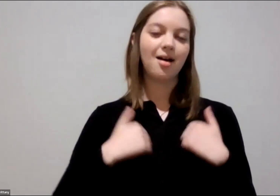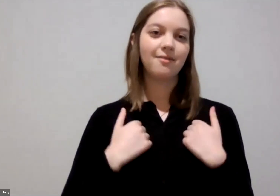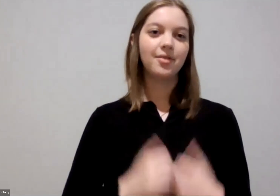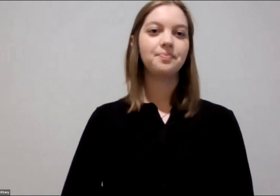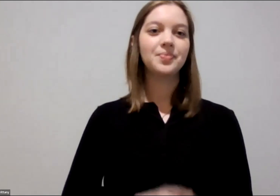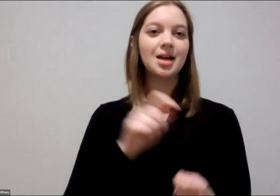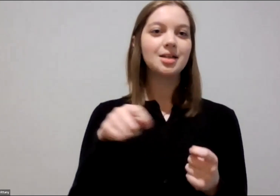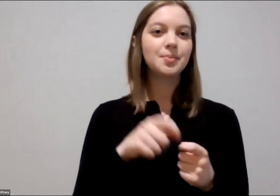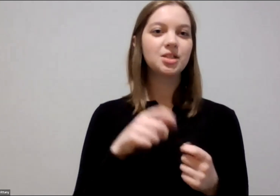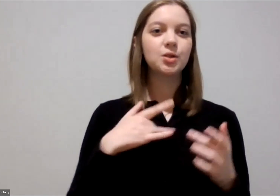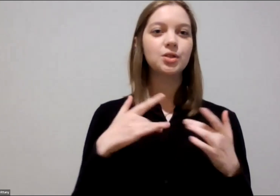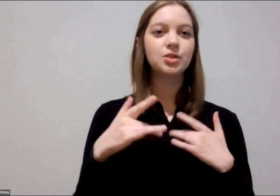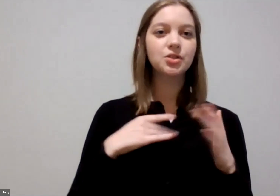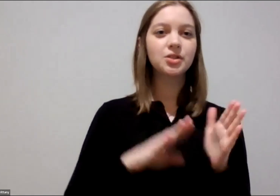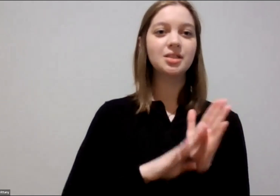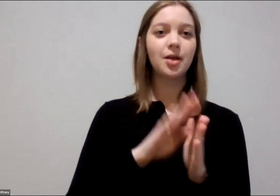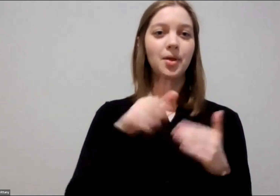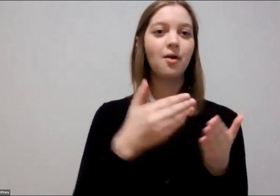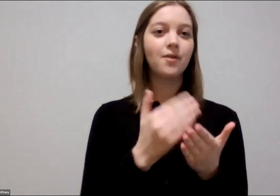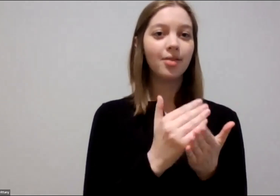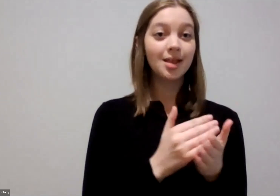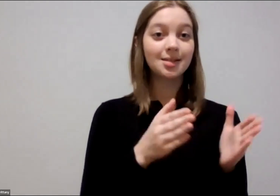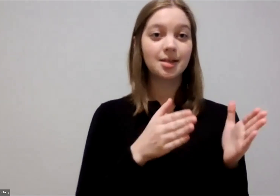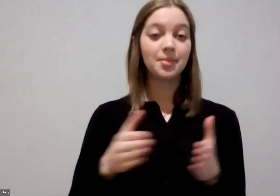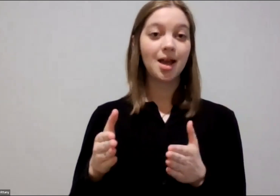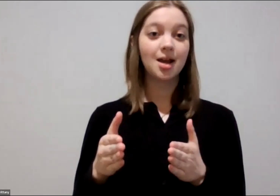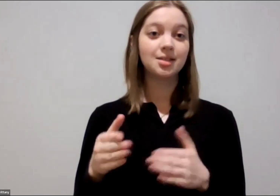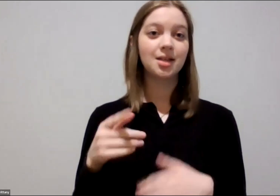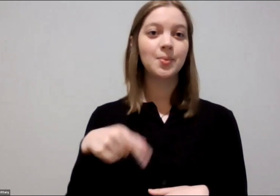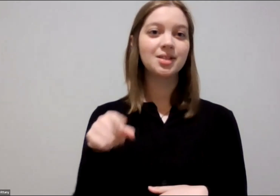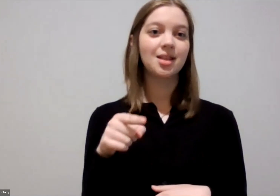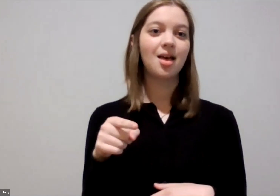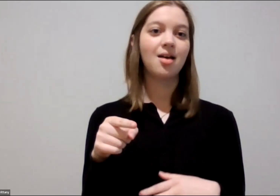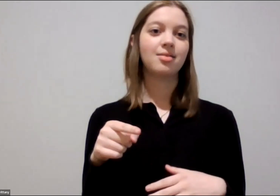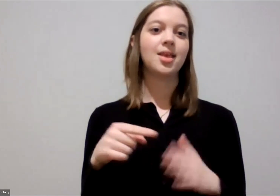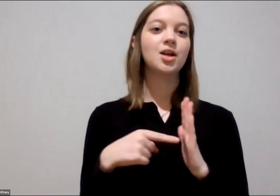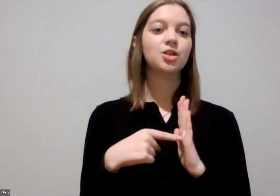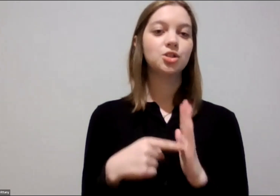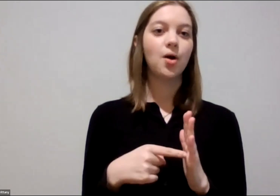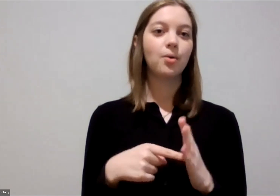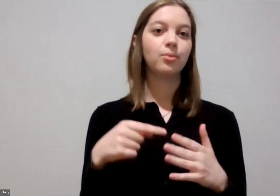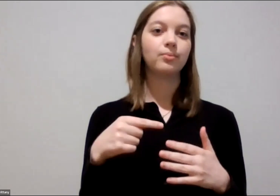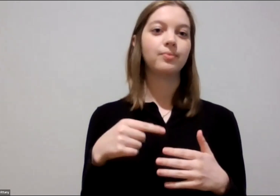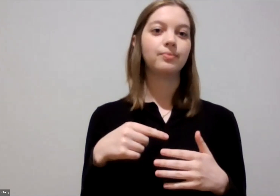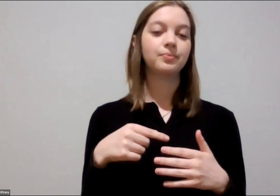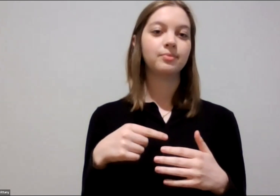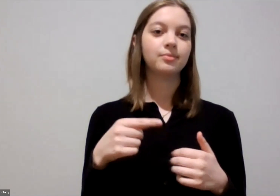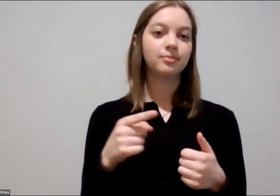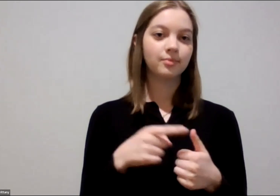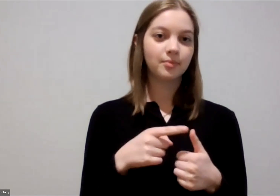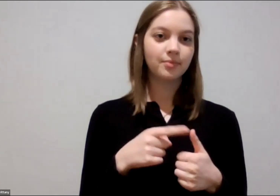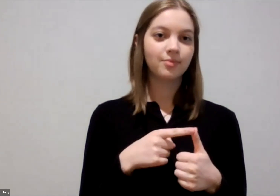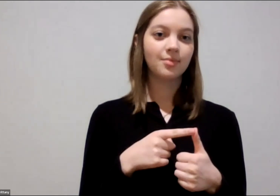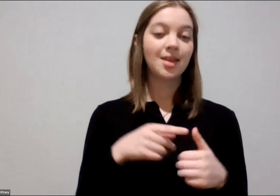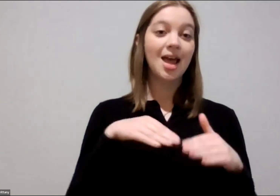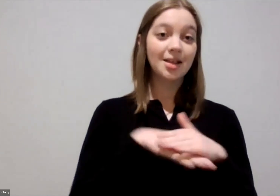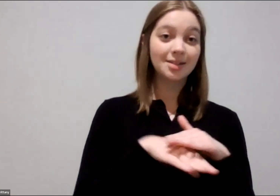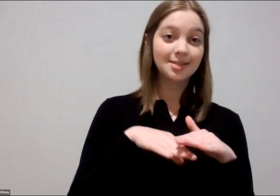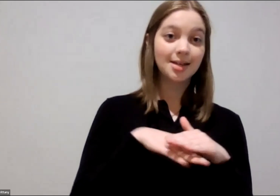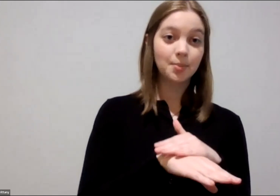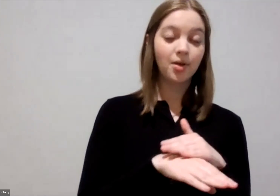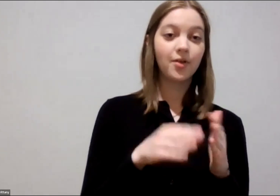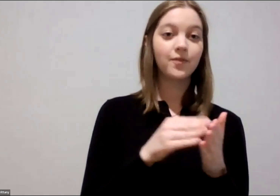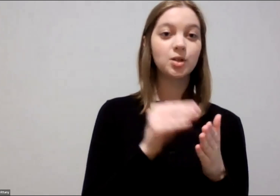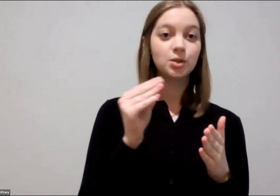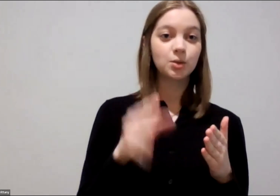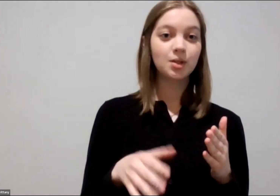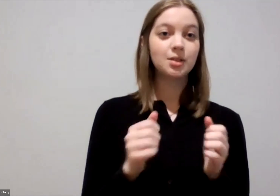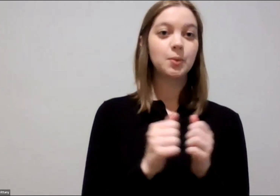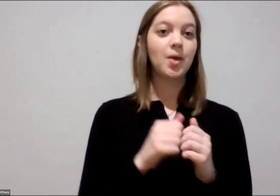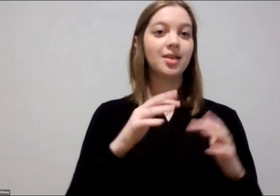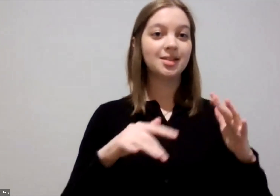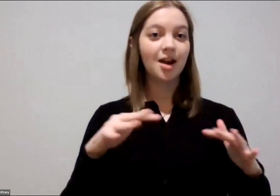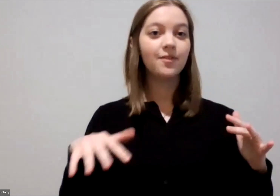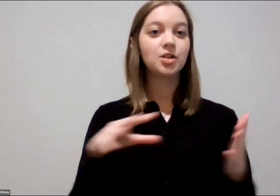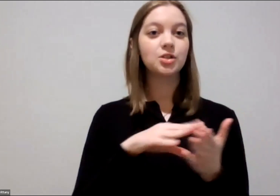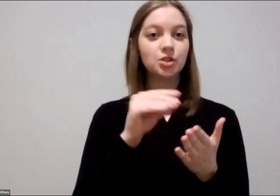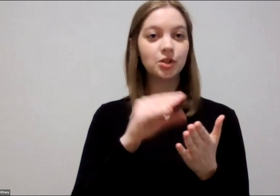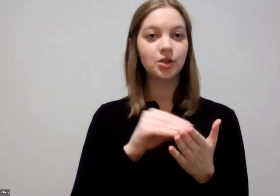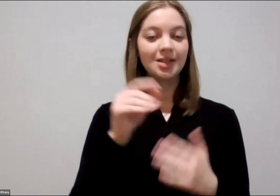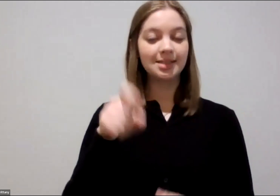the development of all the lesson plans was that they reflect the following attribute: that they be accessible for students with diverse learning needs.